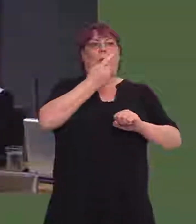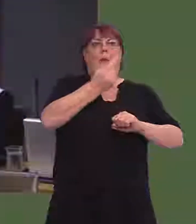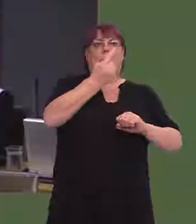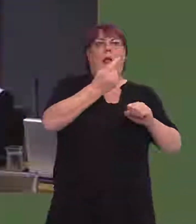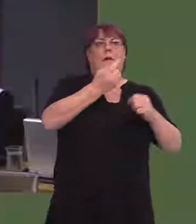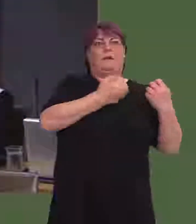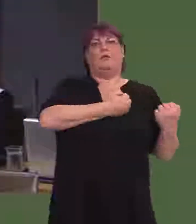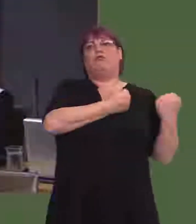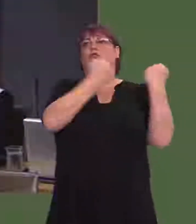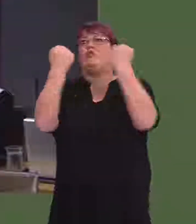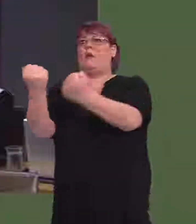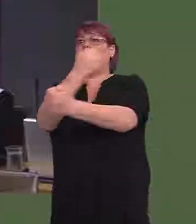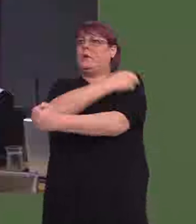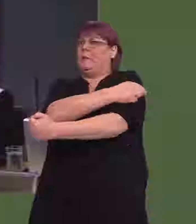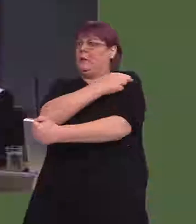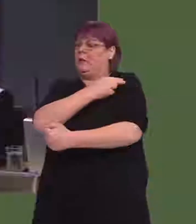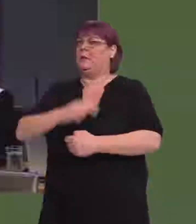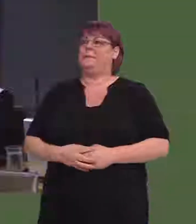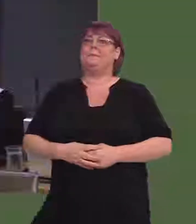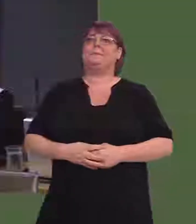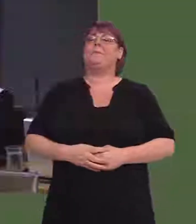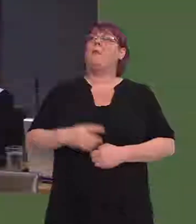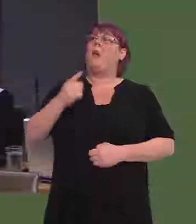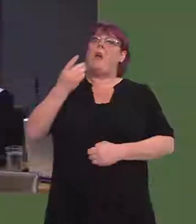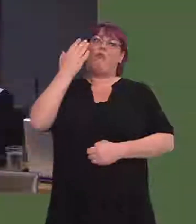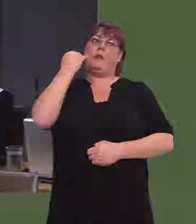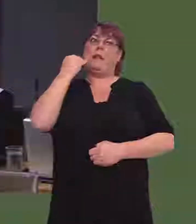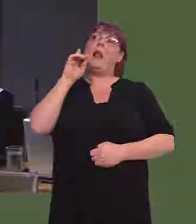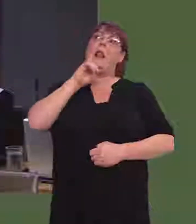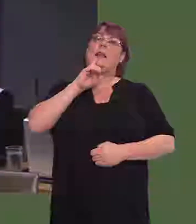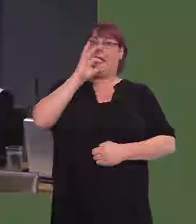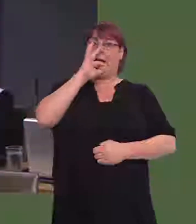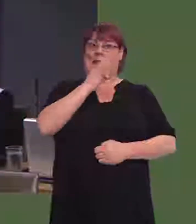eight ambulances parked there. Another recent example is that of an 88-year-old womanóa constituent of mineówho was concerned